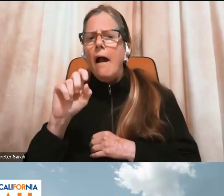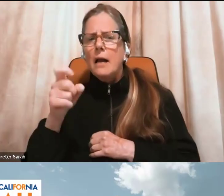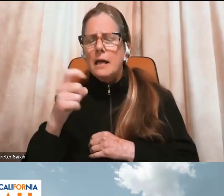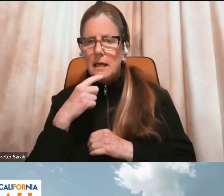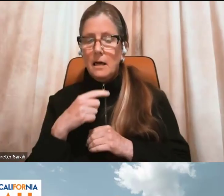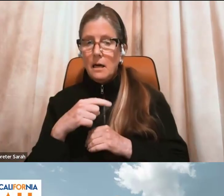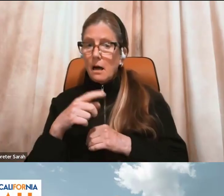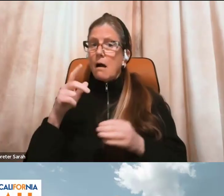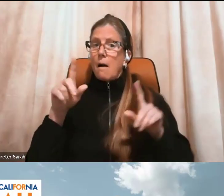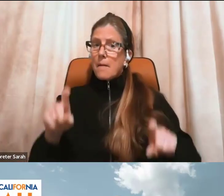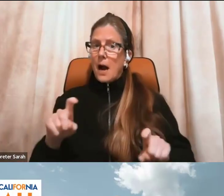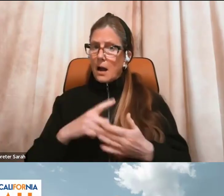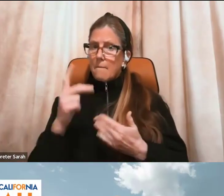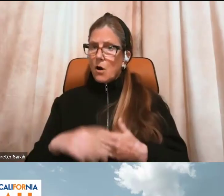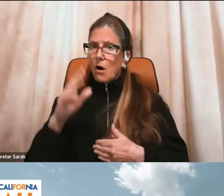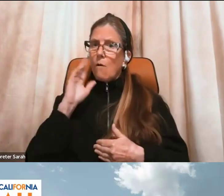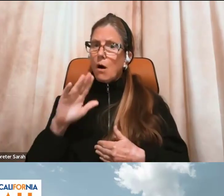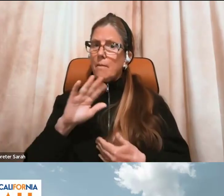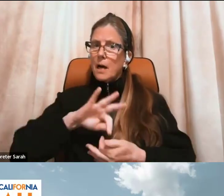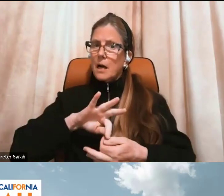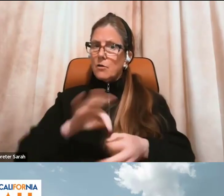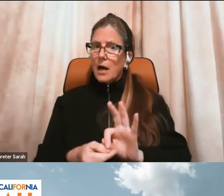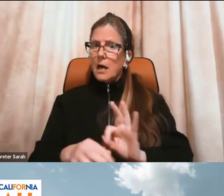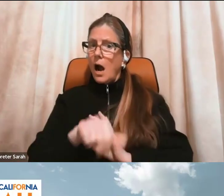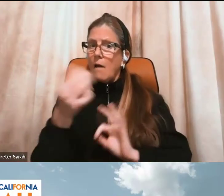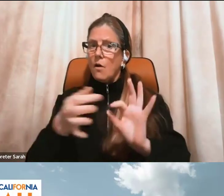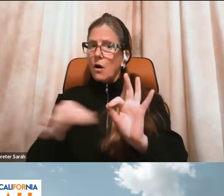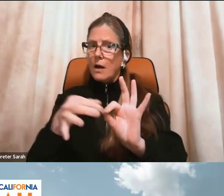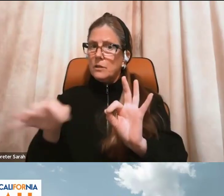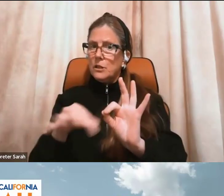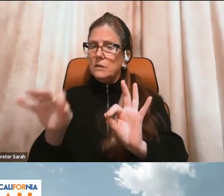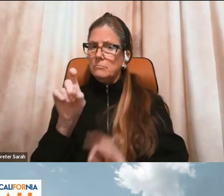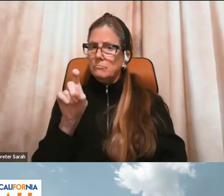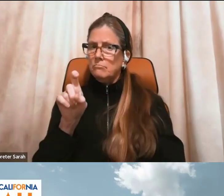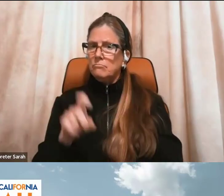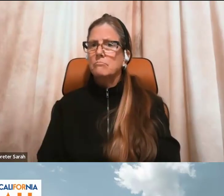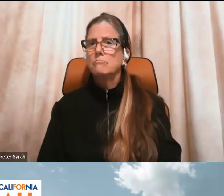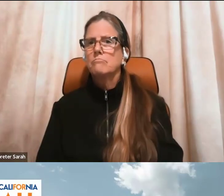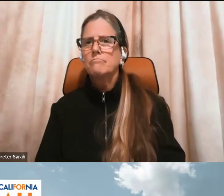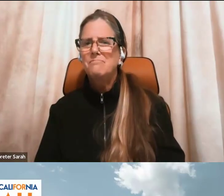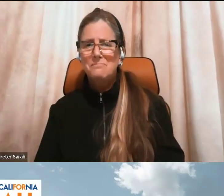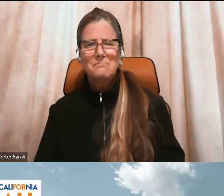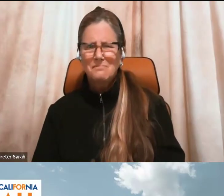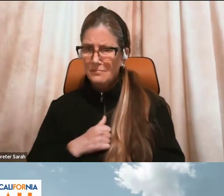Pilot Program going to be translated into other languages? Sorry, you're referring to the… the